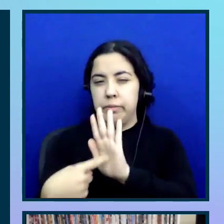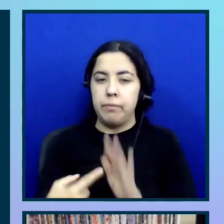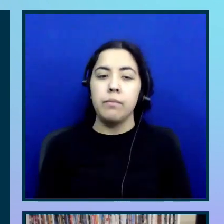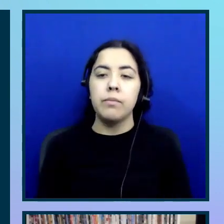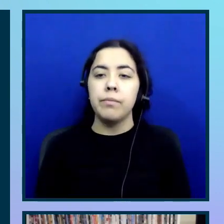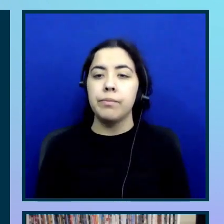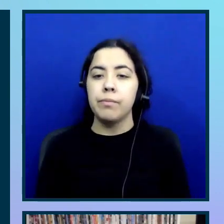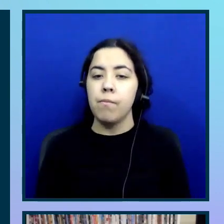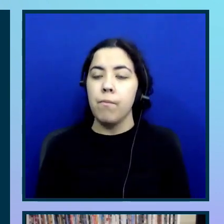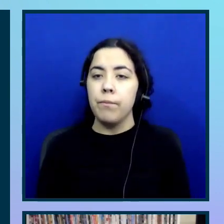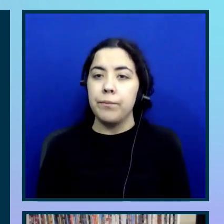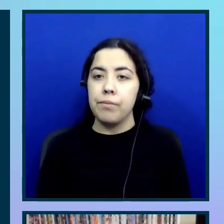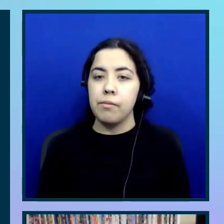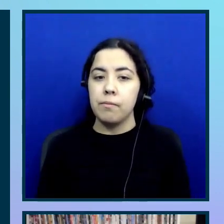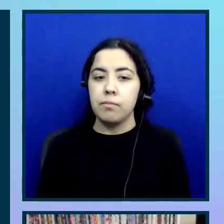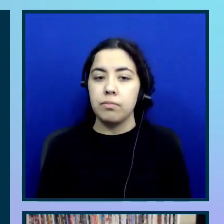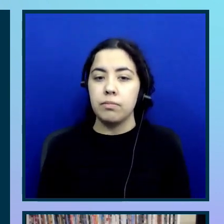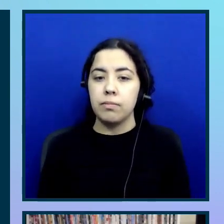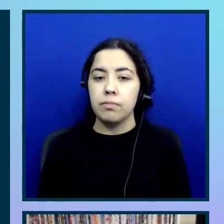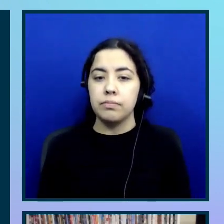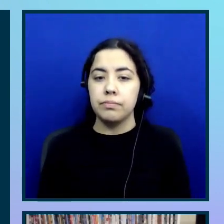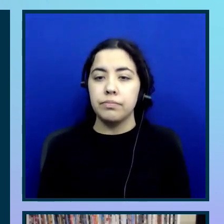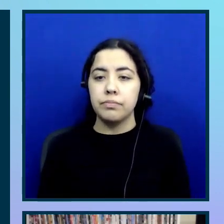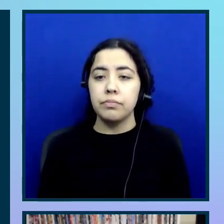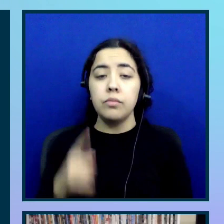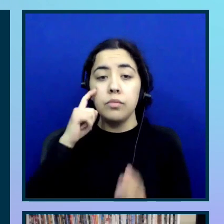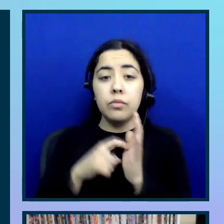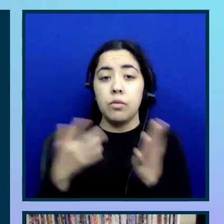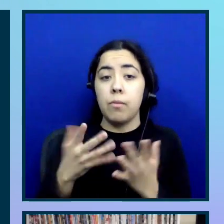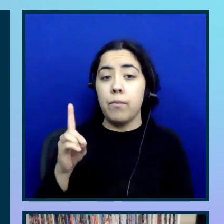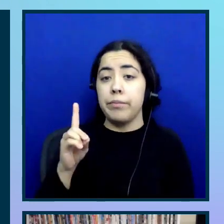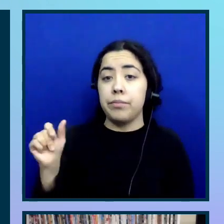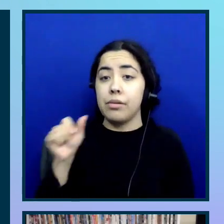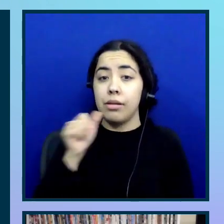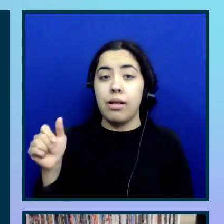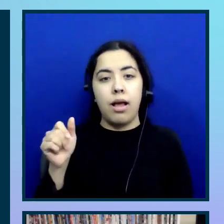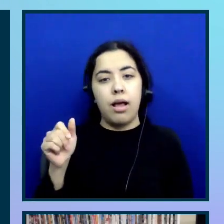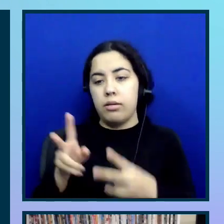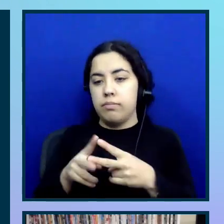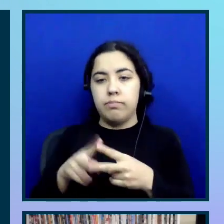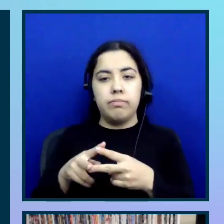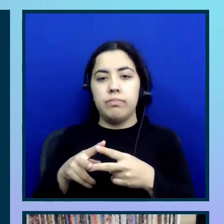It's also worth noting that disability is not binary, meaning it isn't always all or nothing.